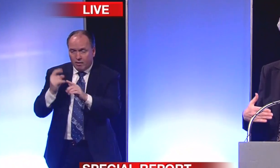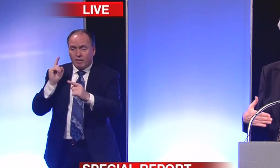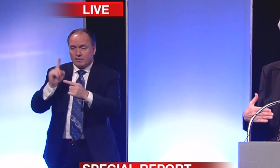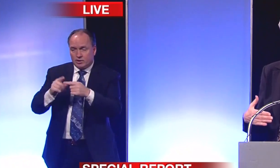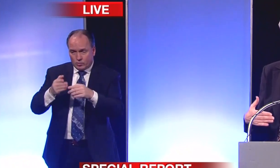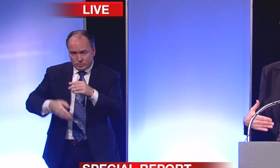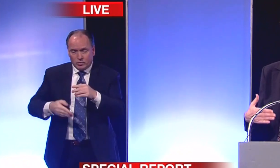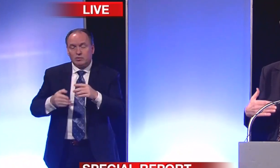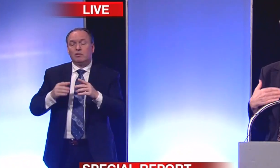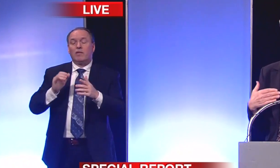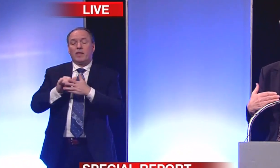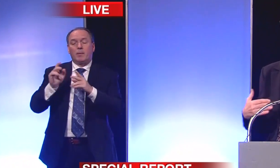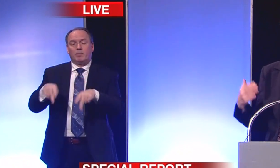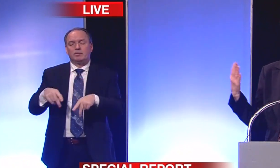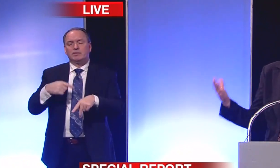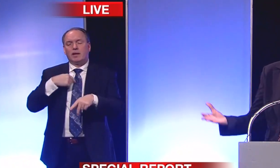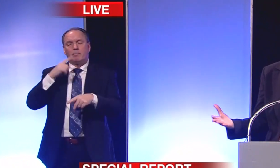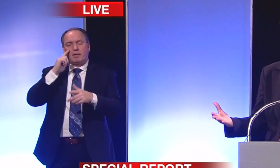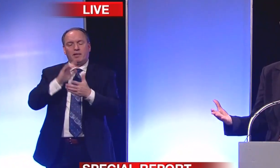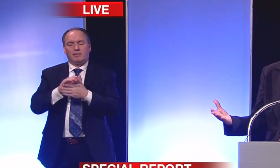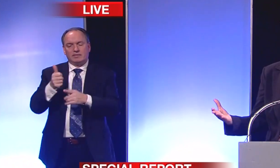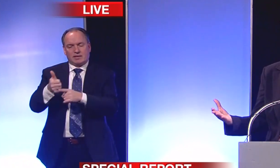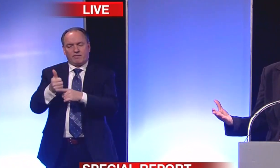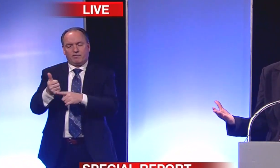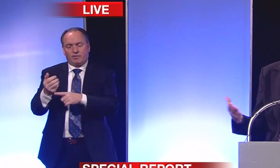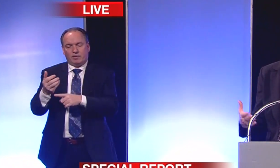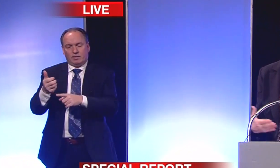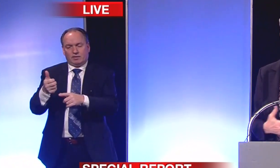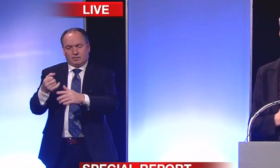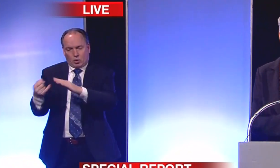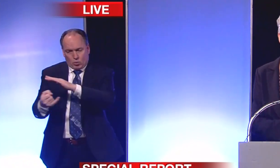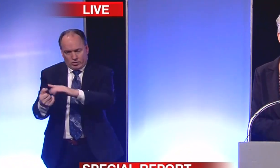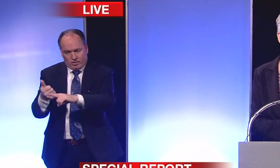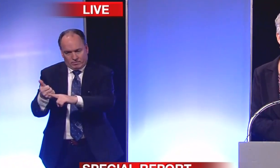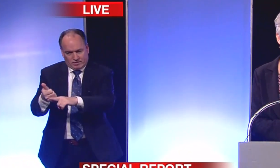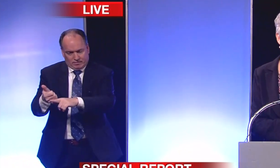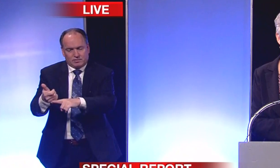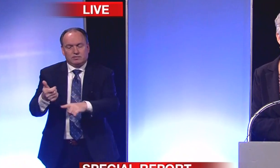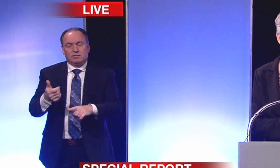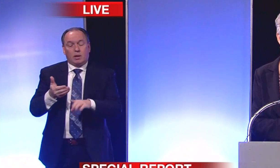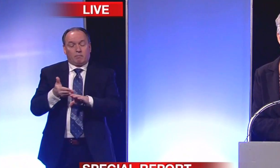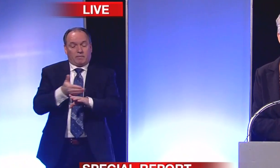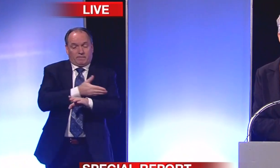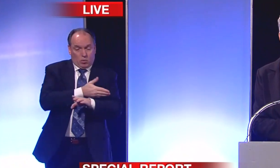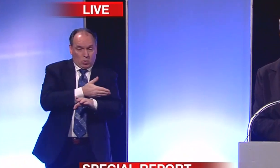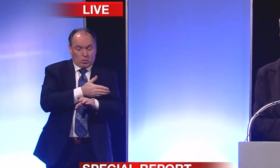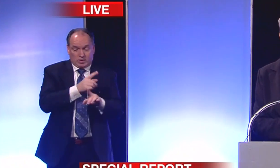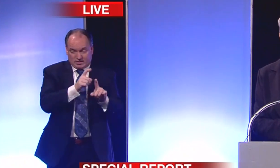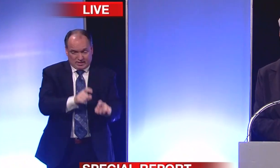DOING THE TESTING INFORMED THAT PERSON THAT THEY NEED TO SELF QUARANTINED AT HOME UNTIL THEY GET THEIR RESULTS AND THEY WILL GET FURTHER INSTRUCTIONS AT